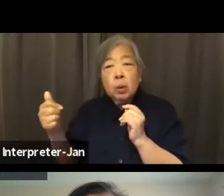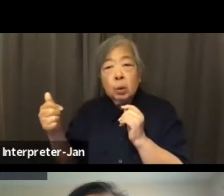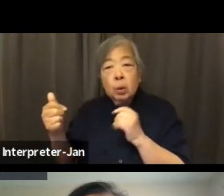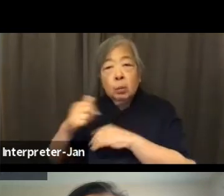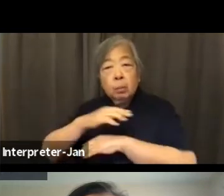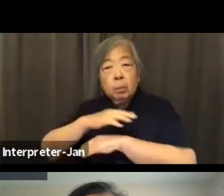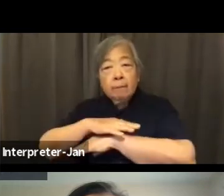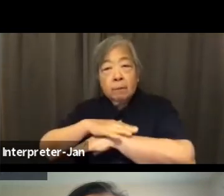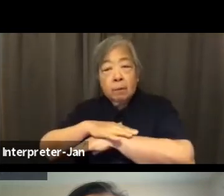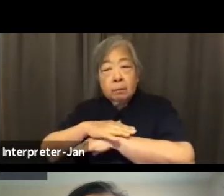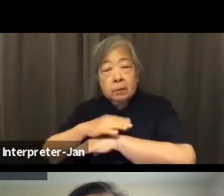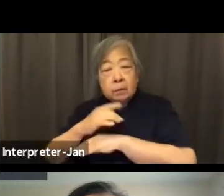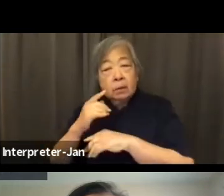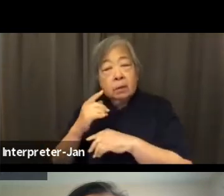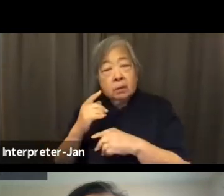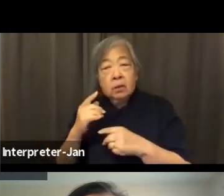something to mention.